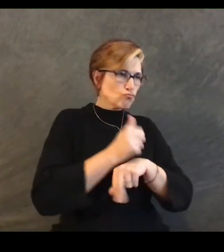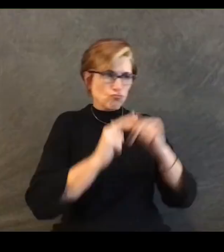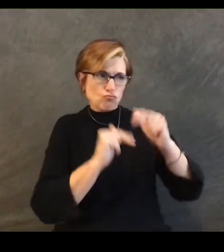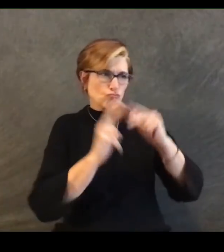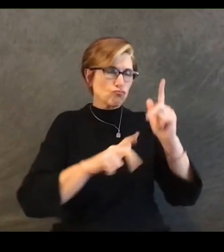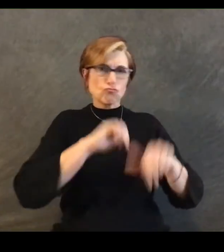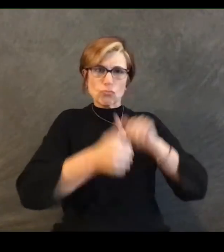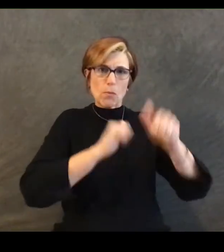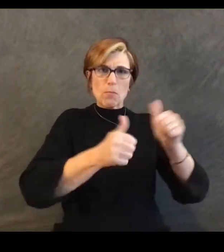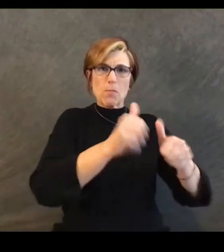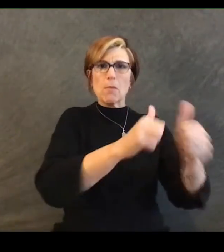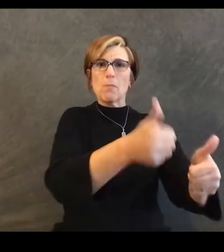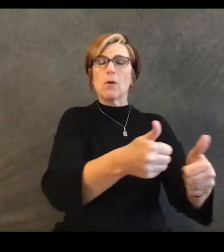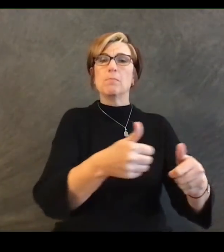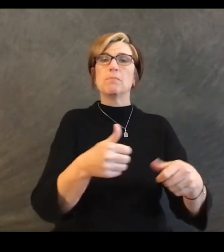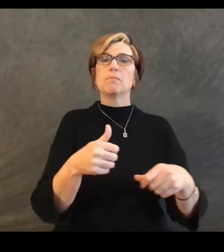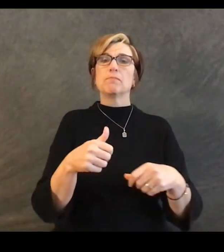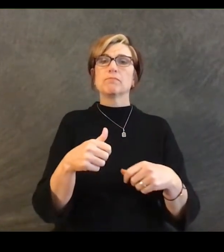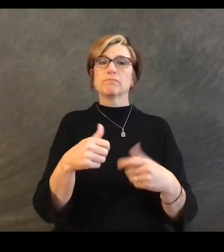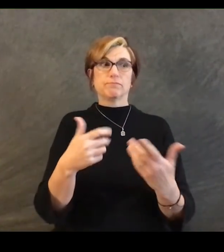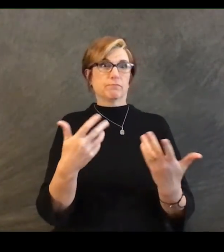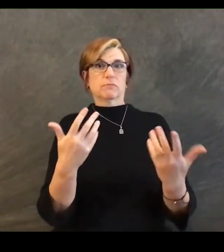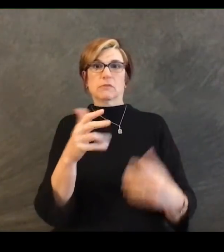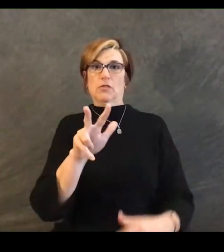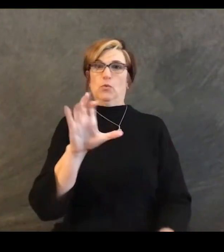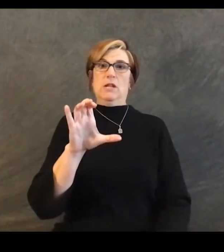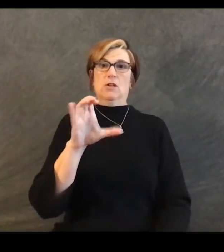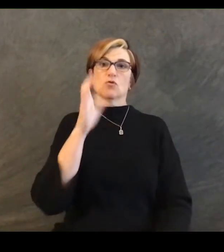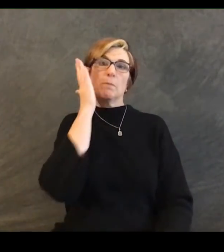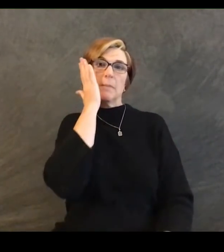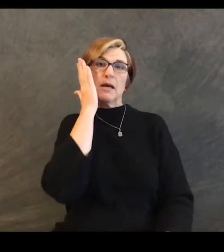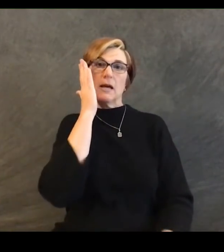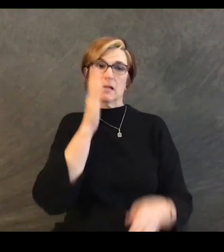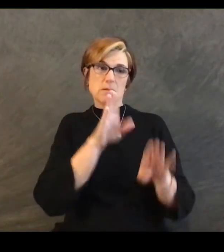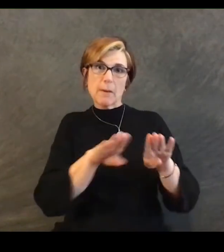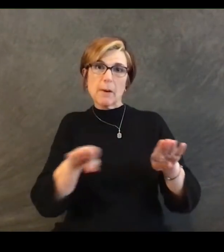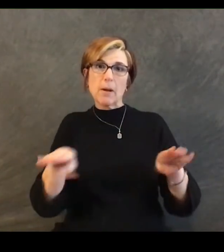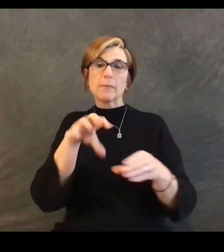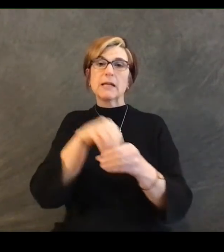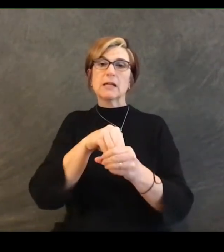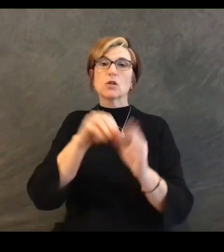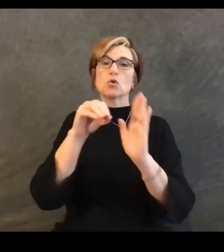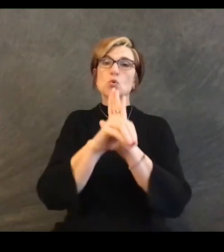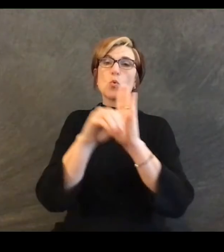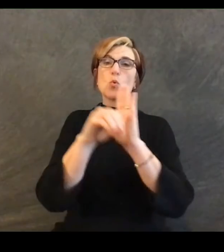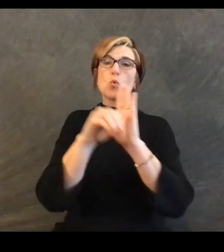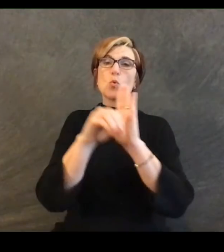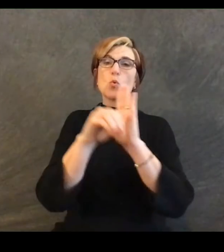alternate care site at the New Orleans Convention Center which will be